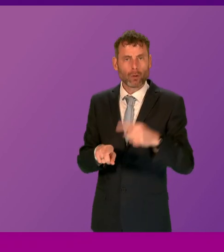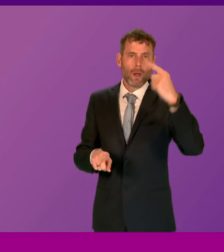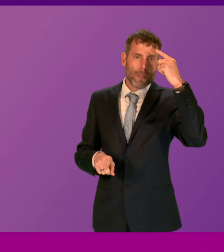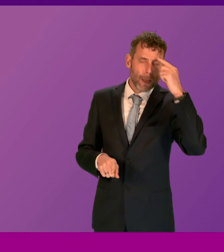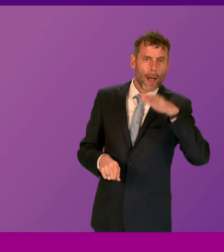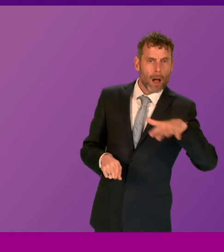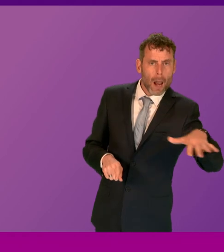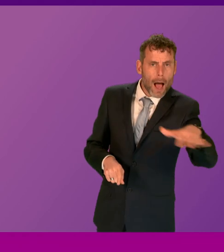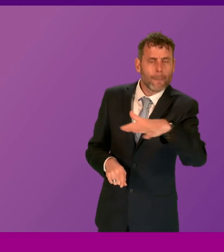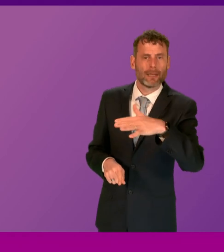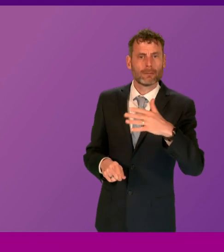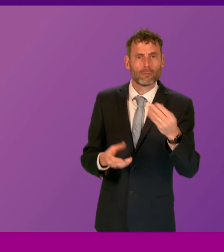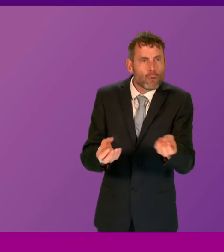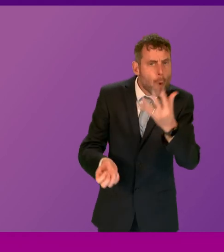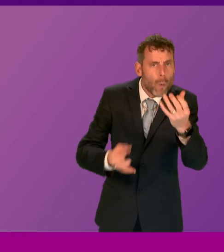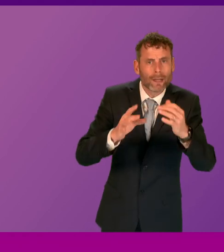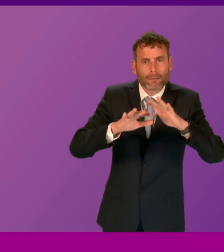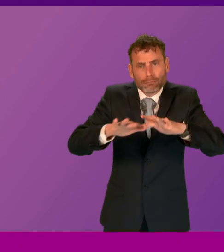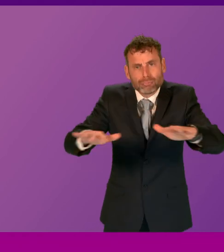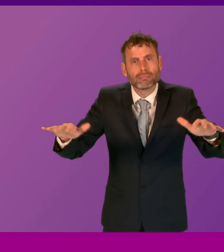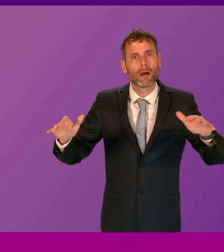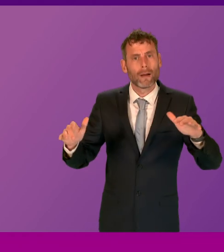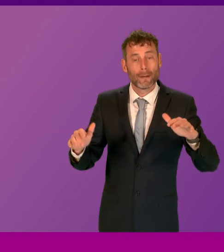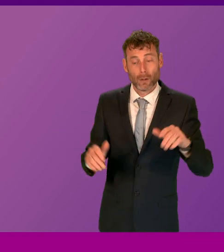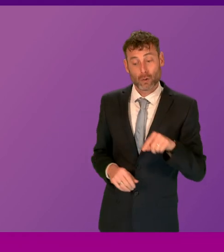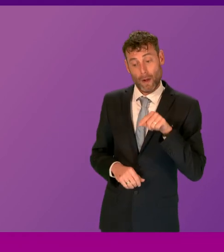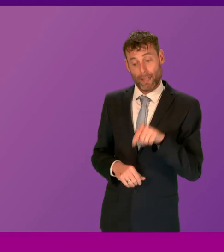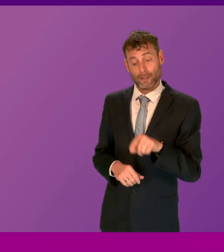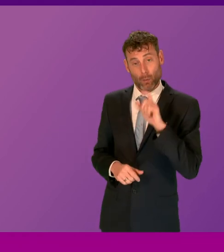In fact, the consultation will remain open until 29 March.